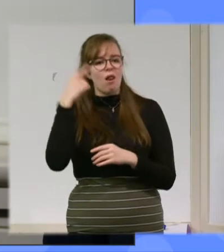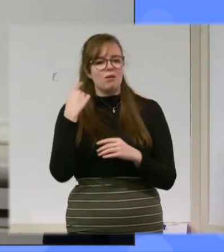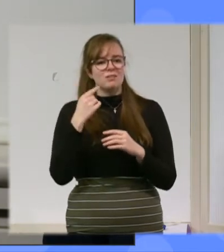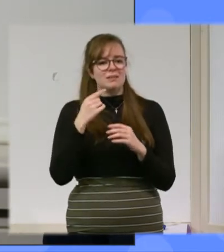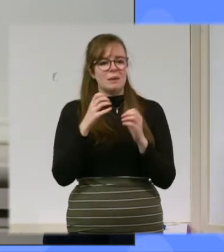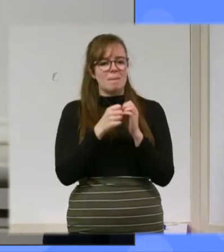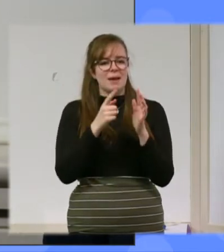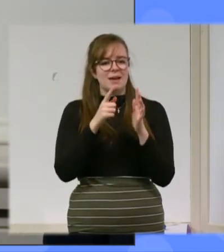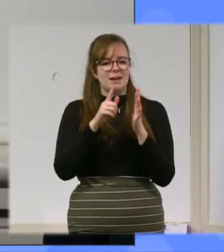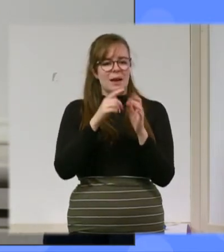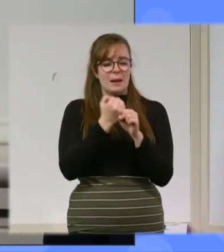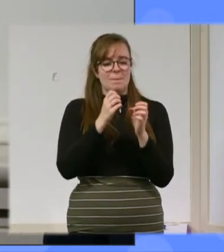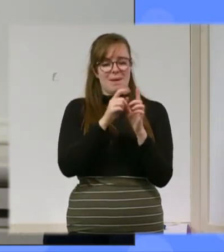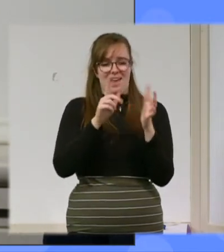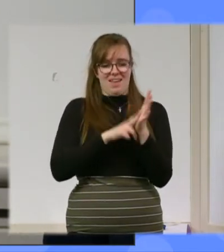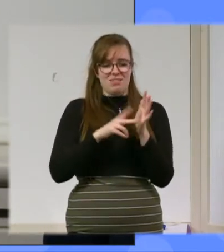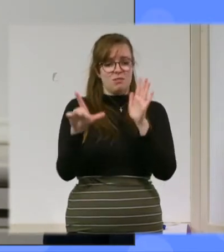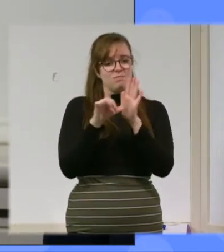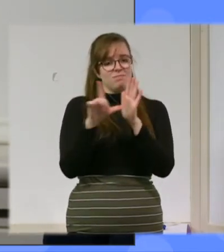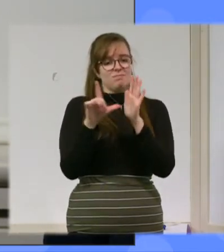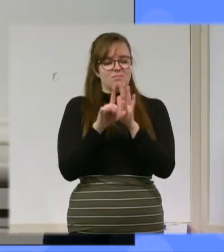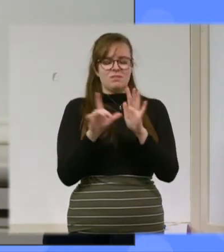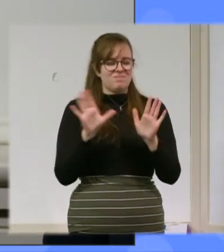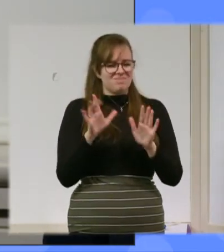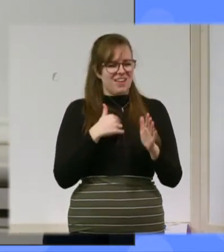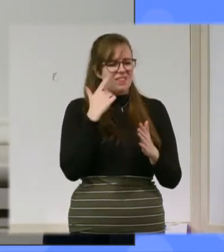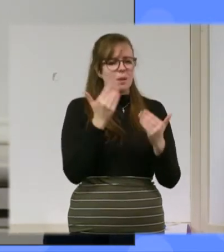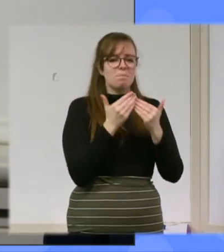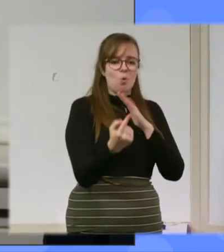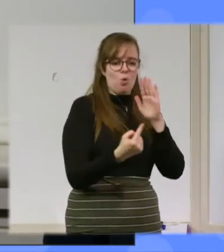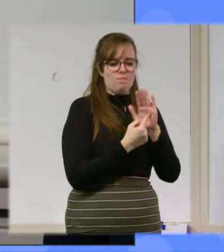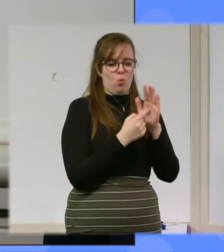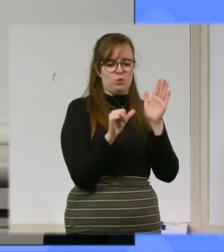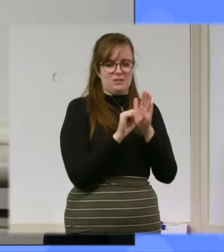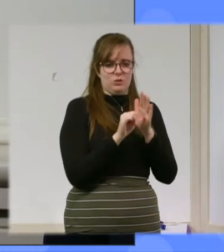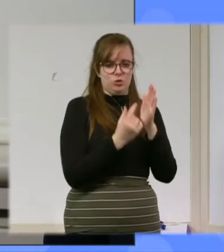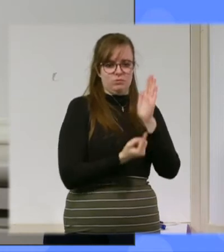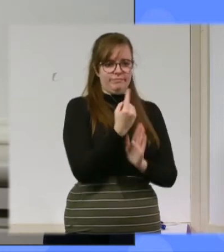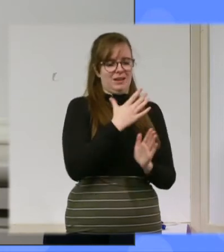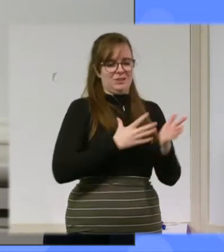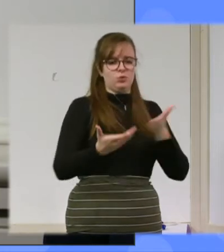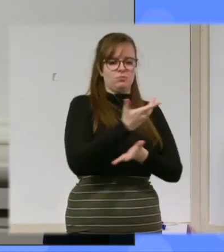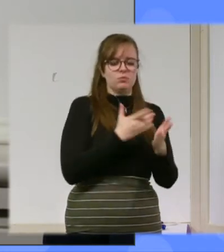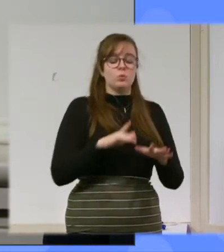think there are far more important issues that we need to be talking about those are divisive issues start talking about the issues that we can all come